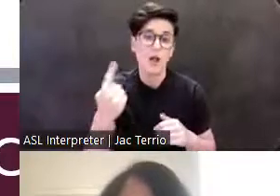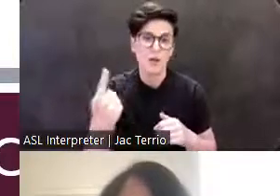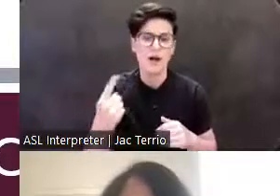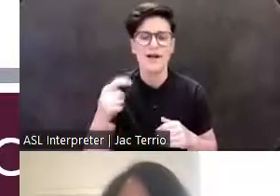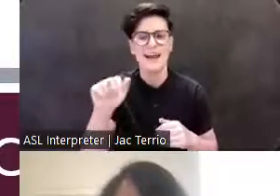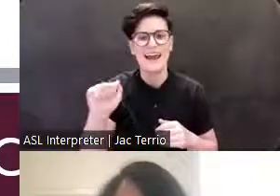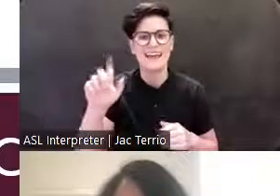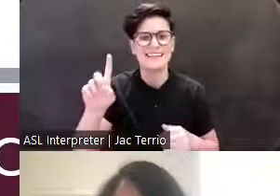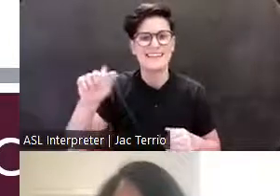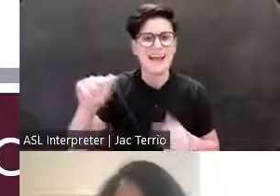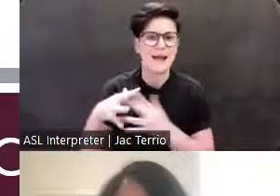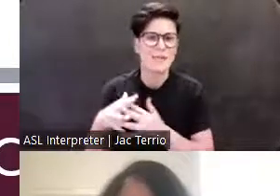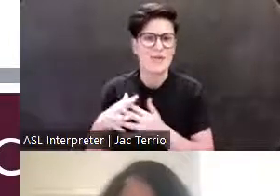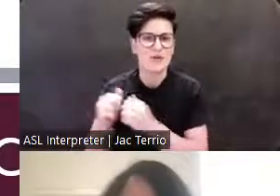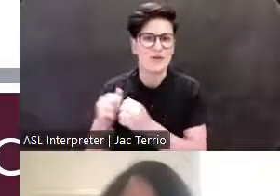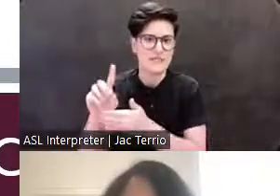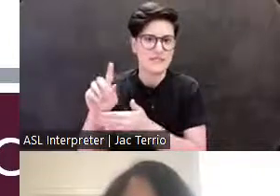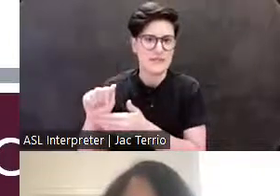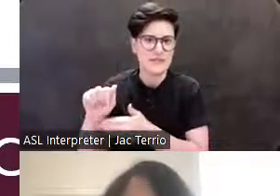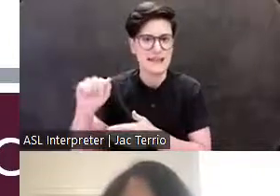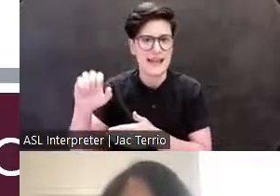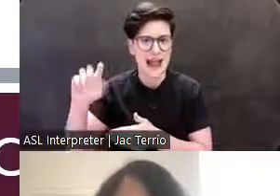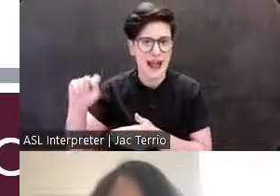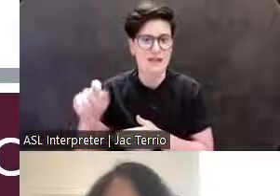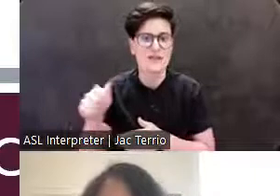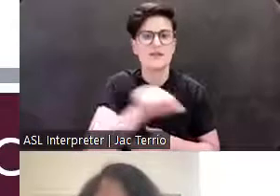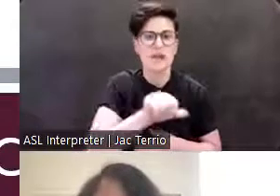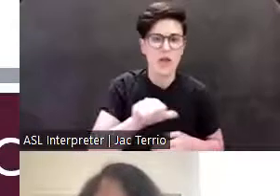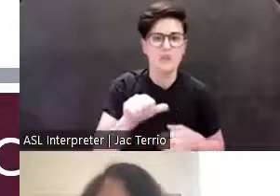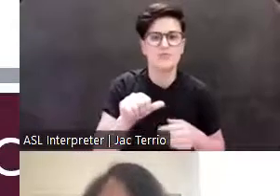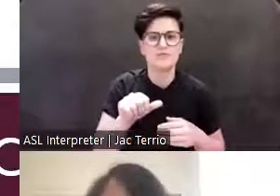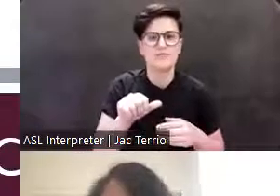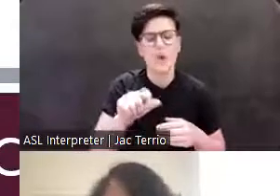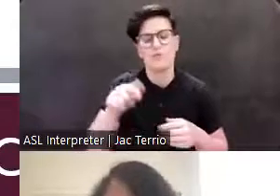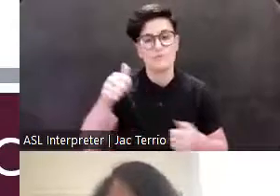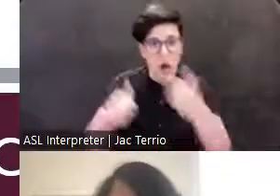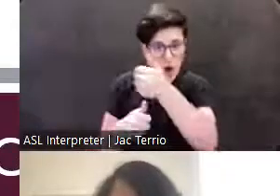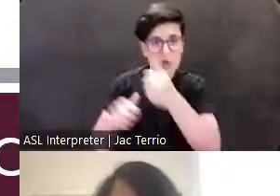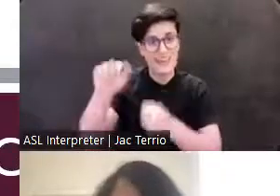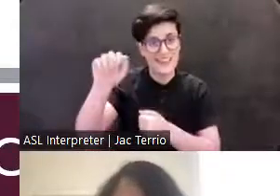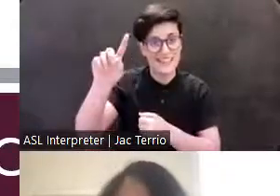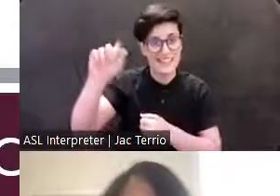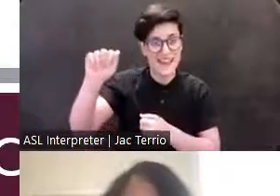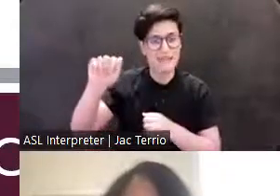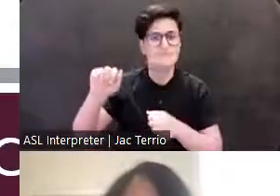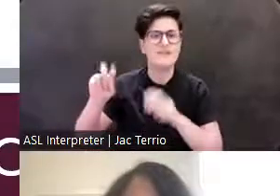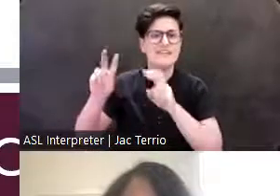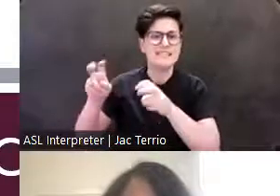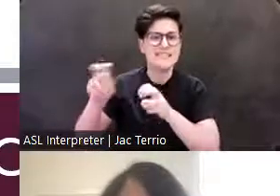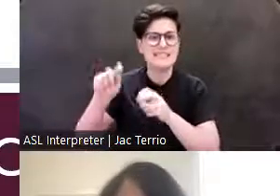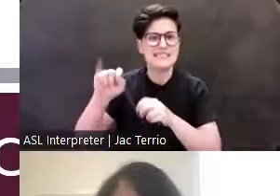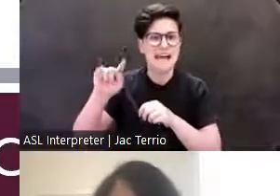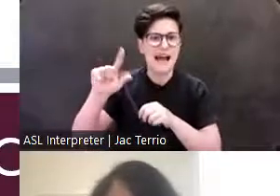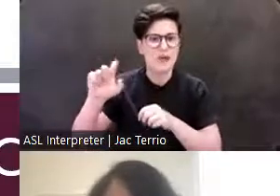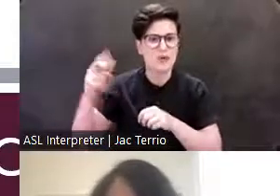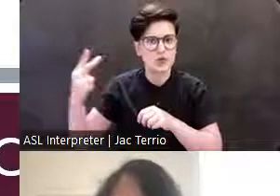There is something called title to title two that applies to public housing or contractors